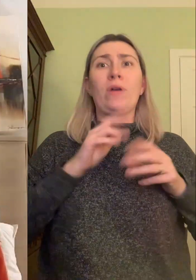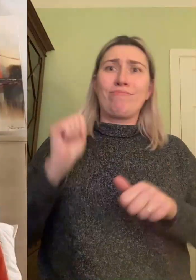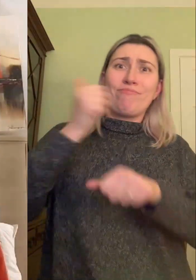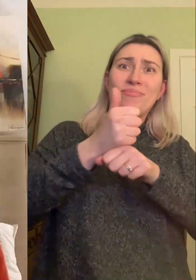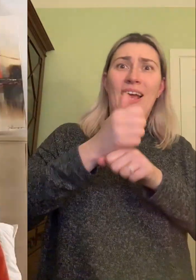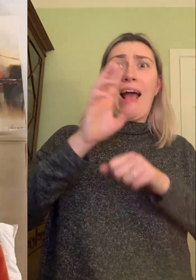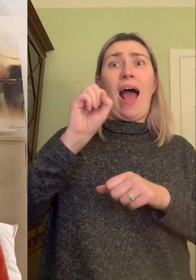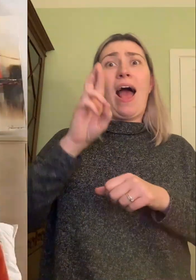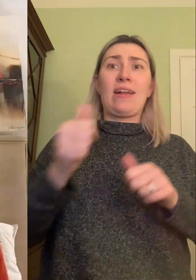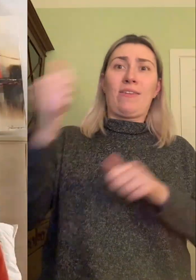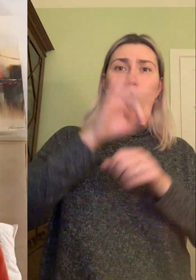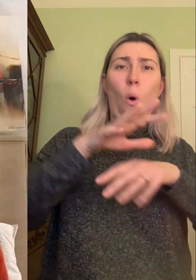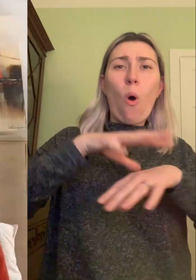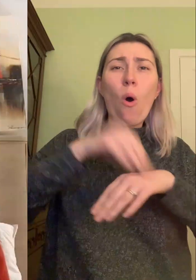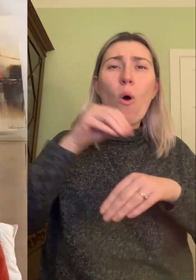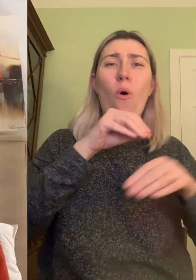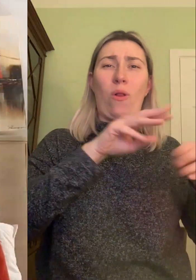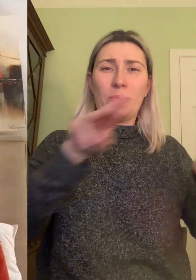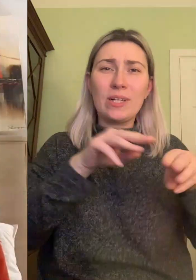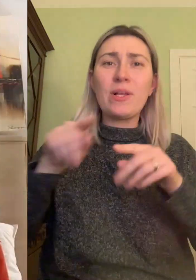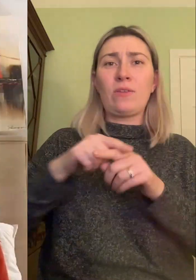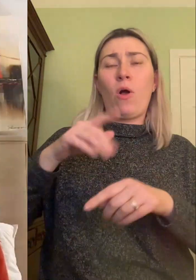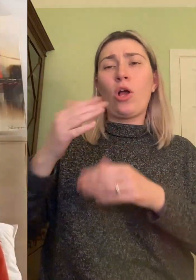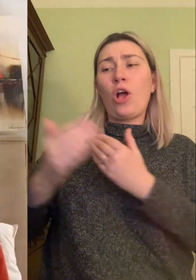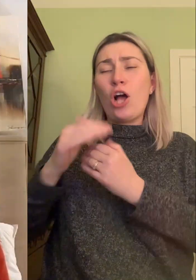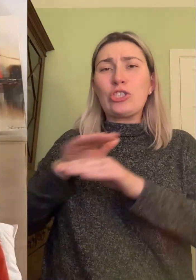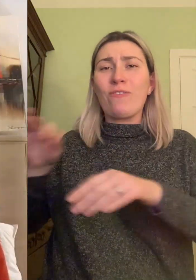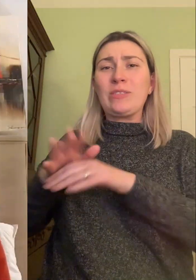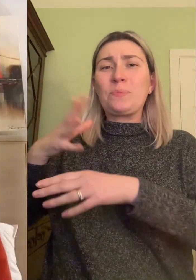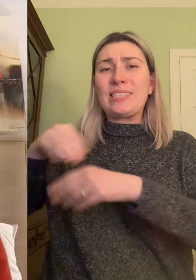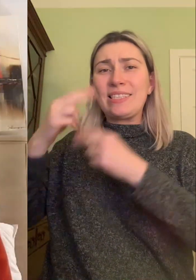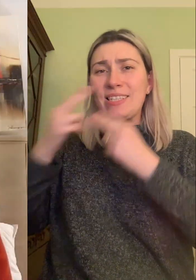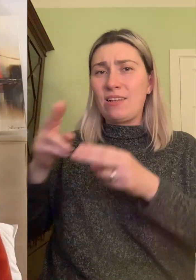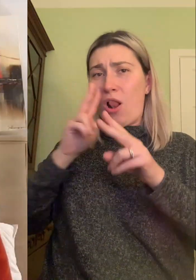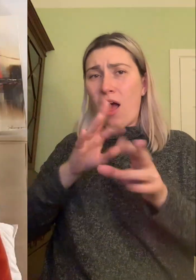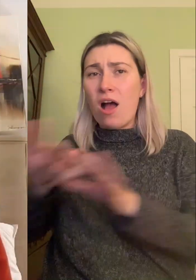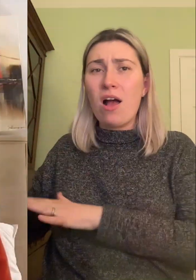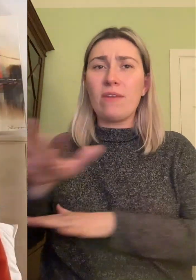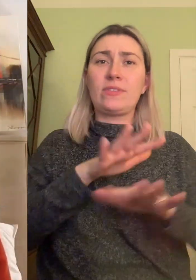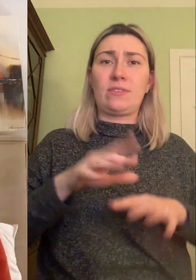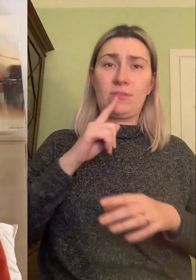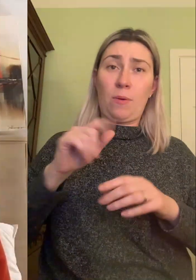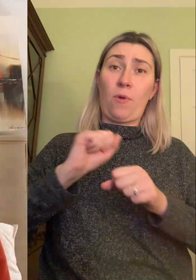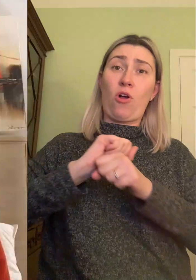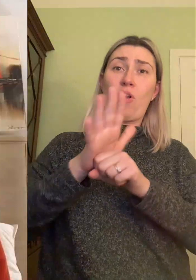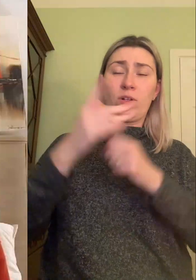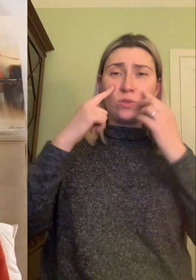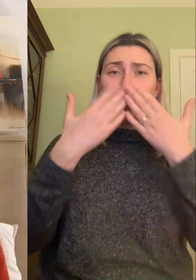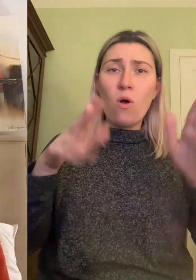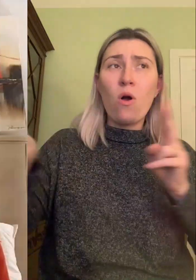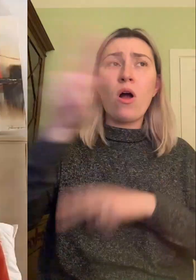relatives, or young children with special needs. The pandemic has really shown all of these